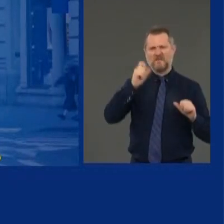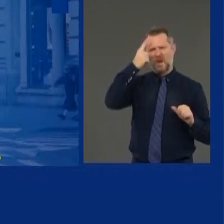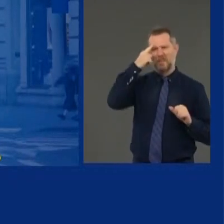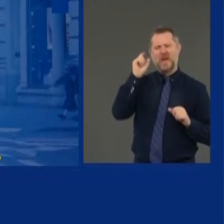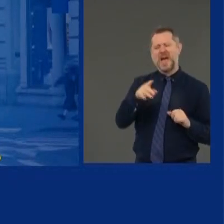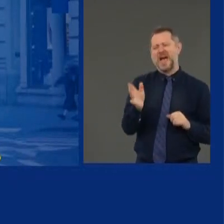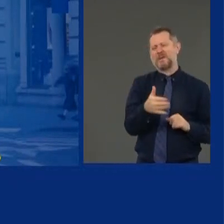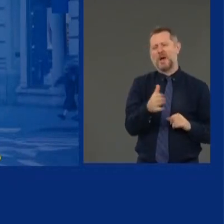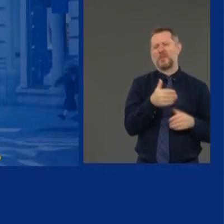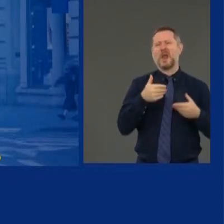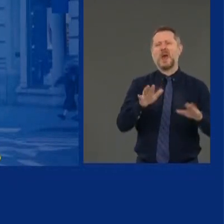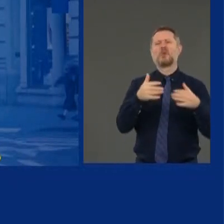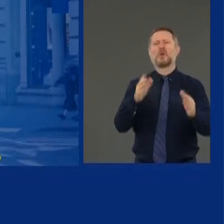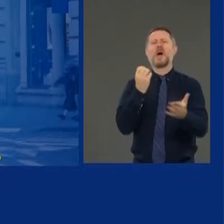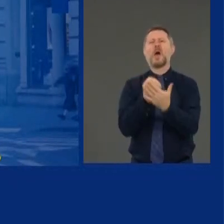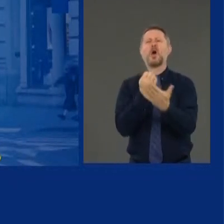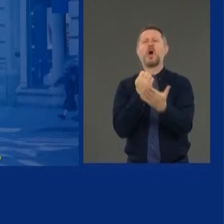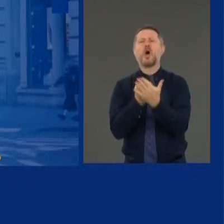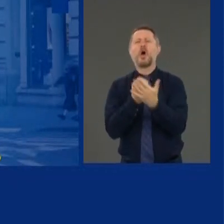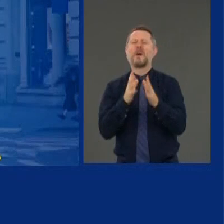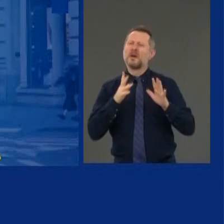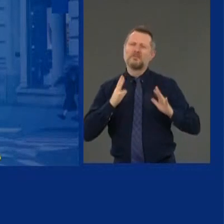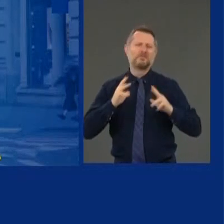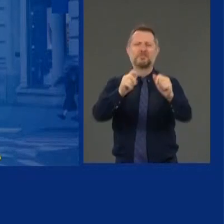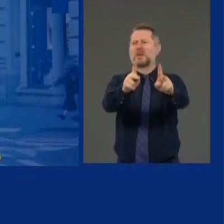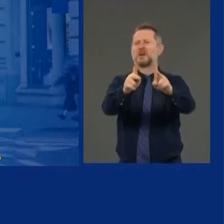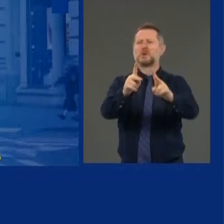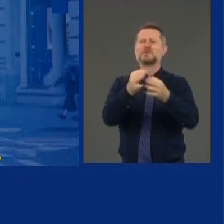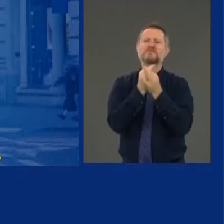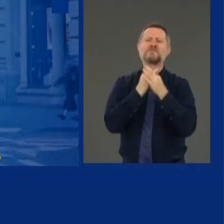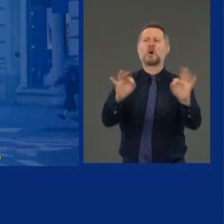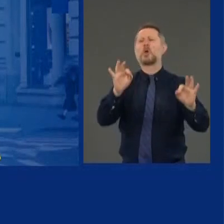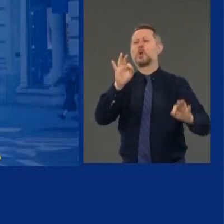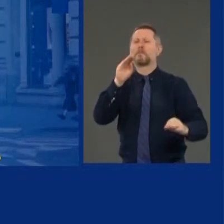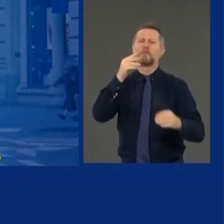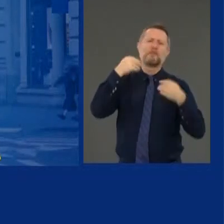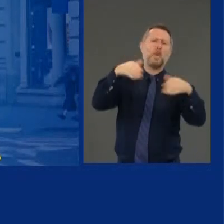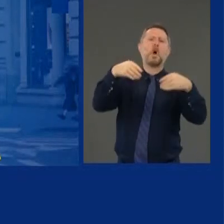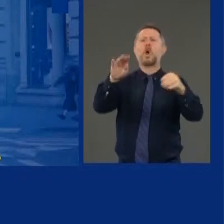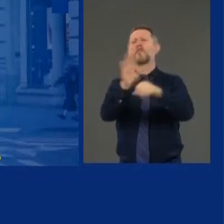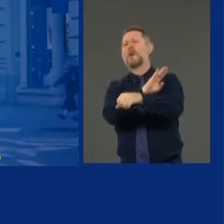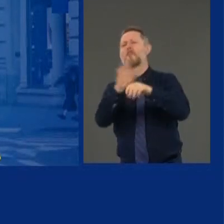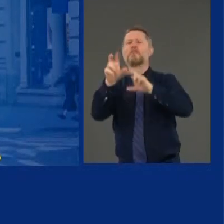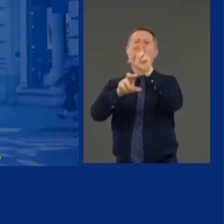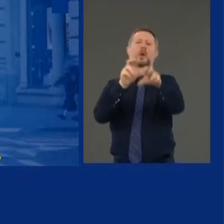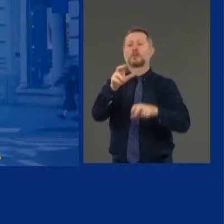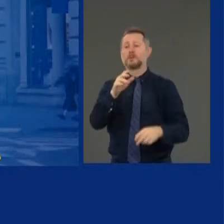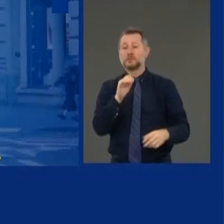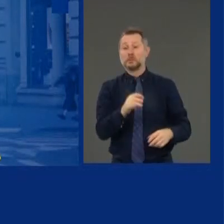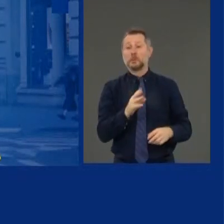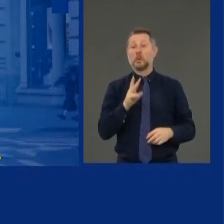THERE WAS A PARTISAN DIVIDE TO IT. CONSERVATIVES ARGUED THAT. THE GOVERNMENT SHOULD GET OUT OF THE WAY.